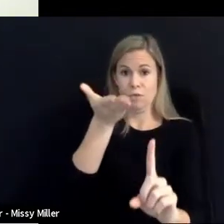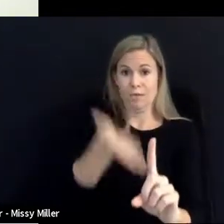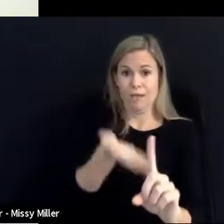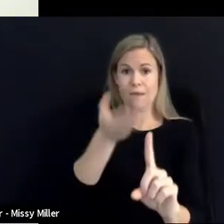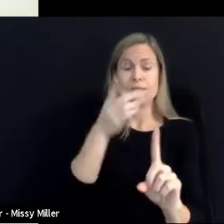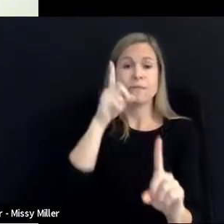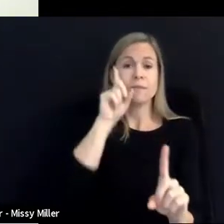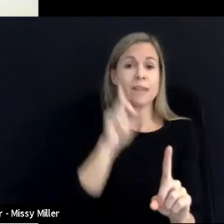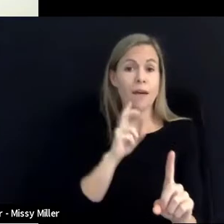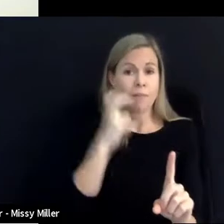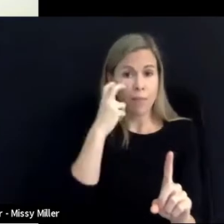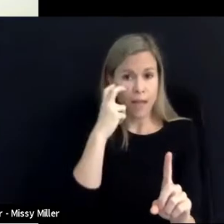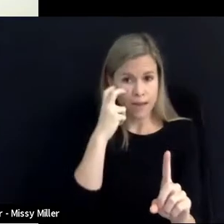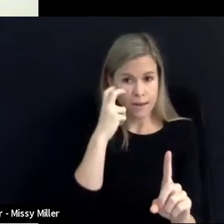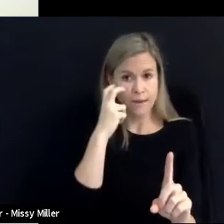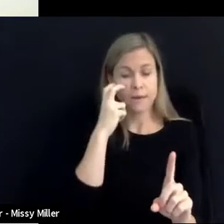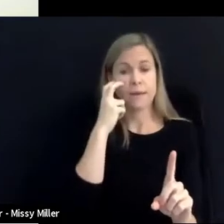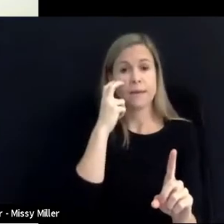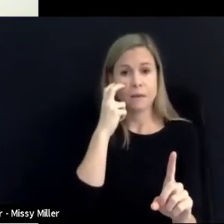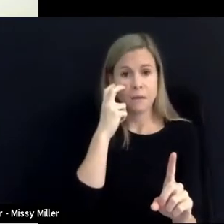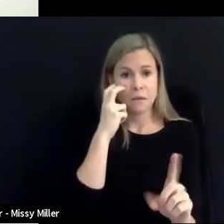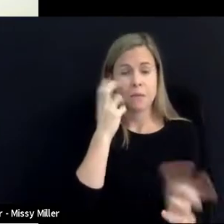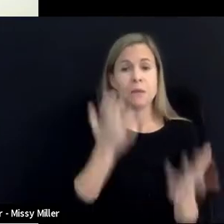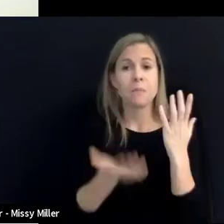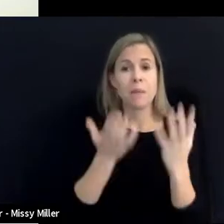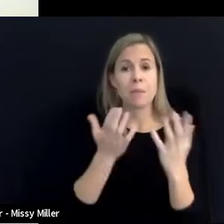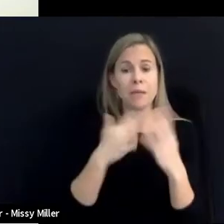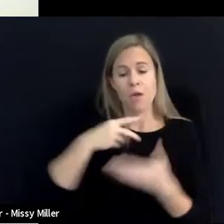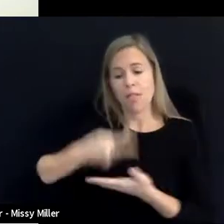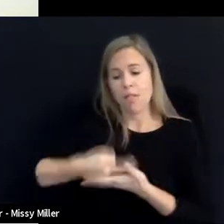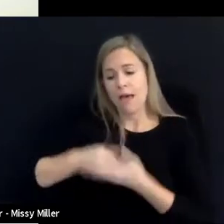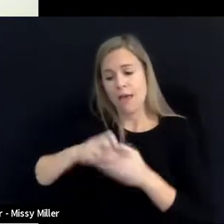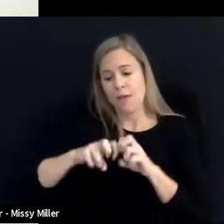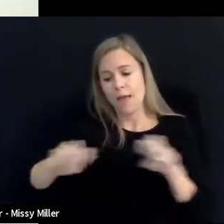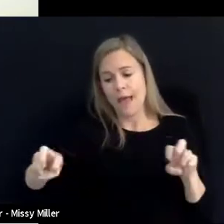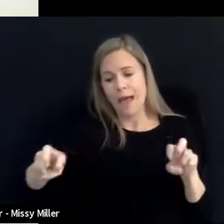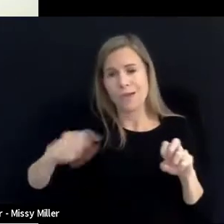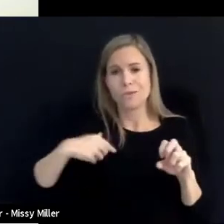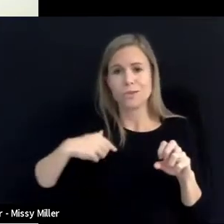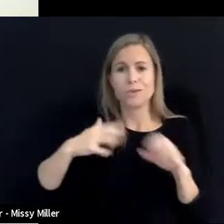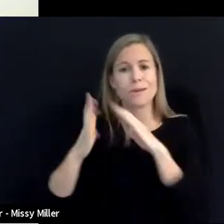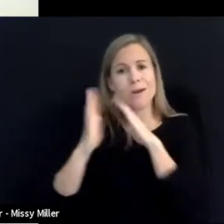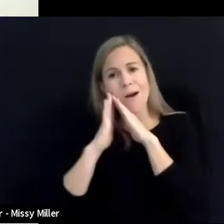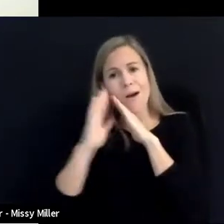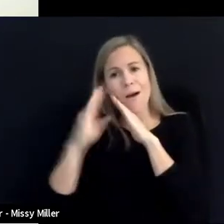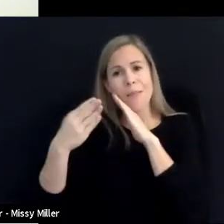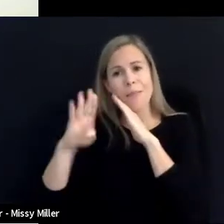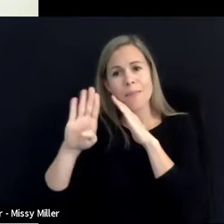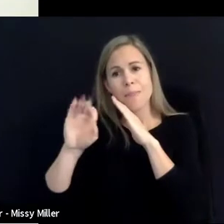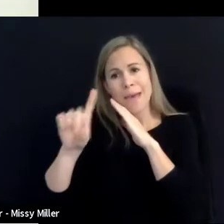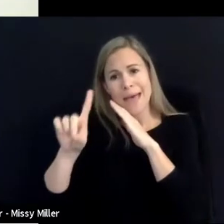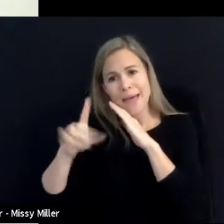maybe you're lying on the couch, you're lying in your bed, maybe you're self-stimming with some of your toys,